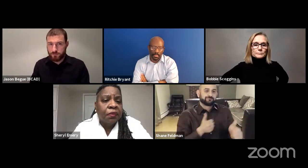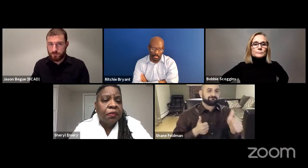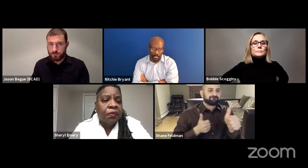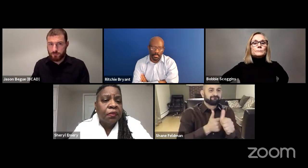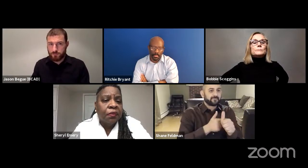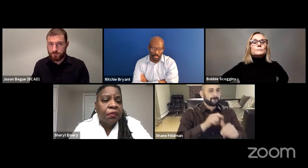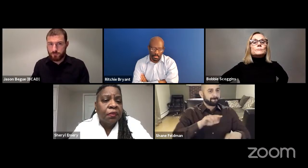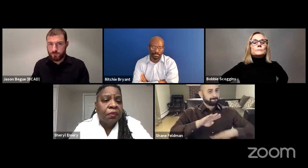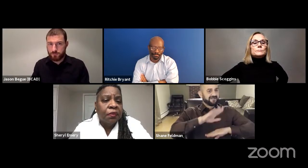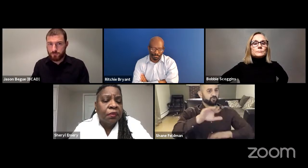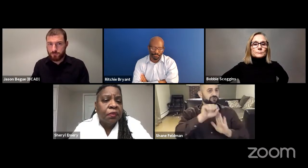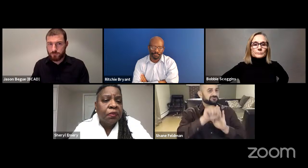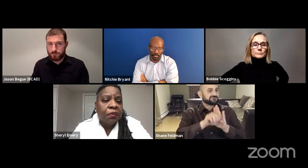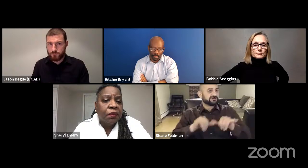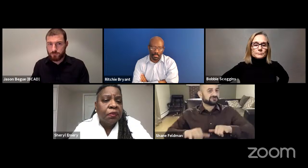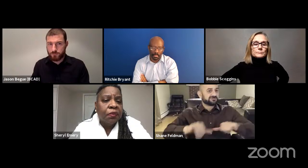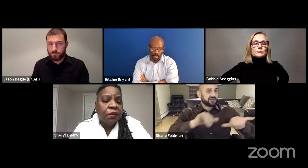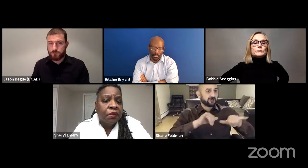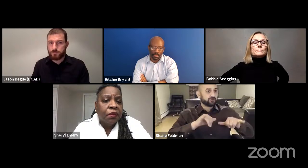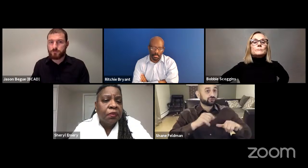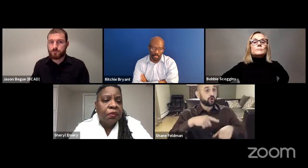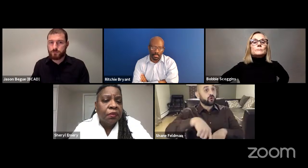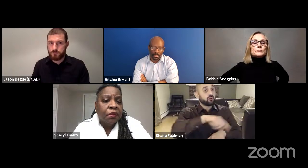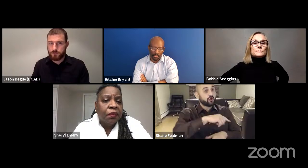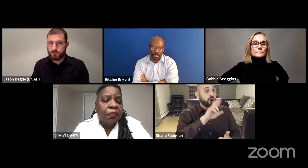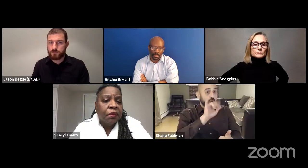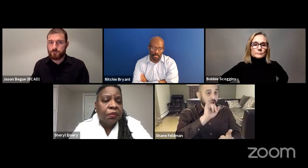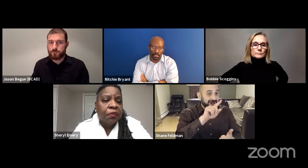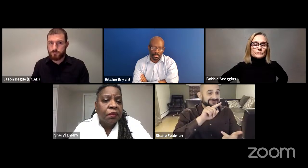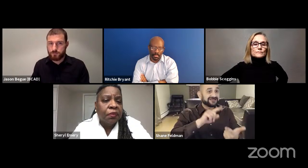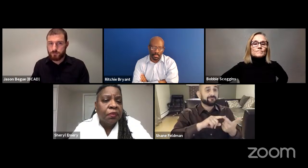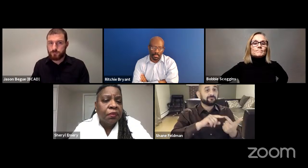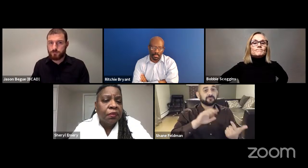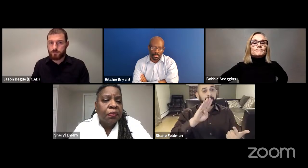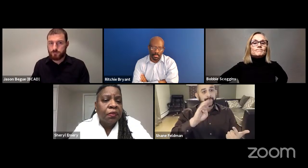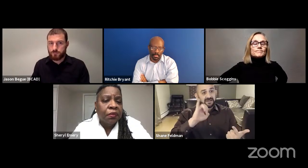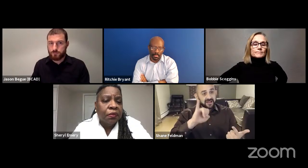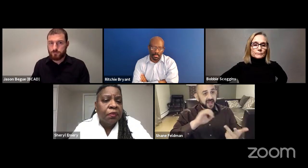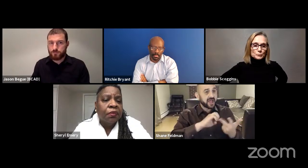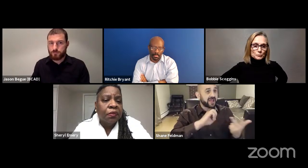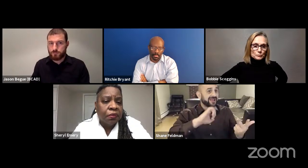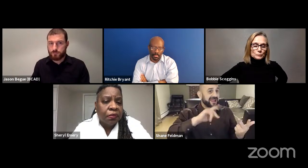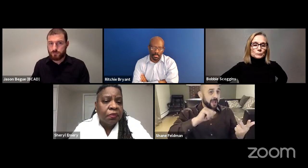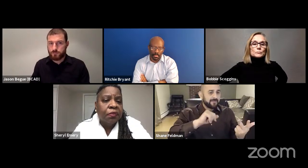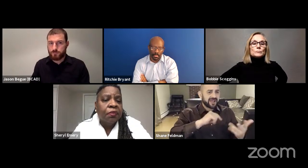to the system and that they're updating the test frequently to meet your state standards.